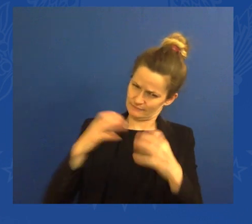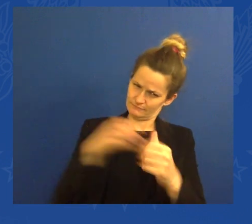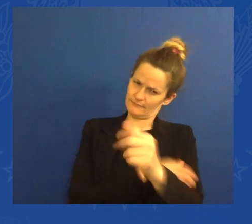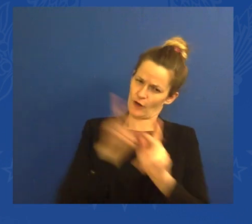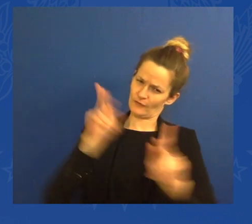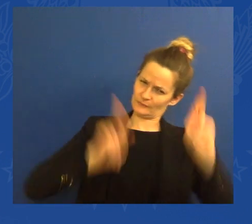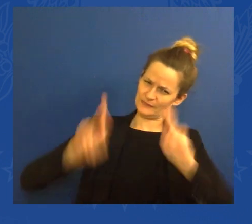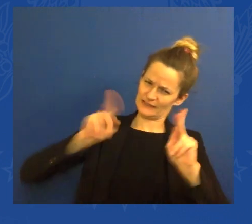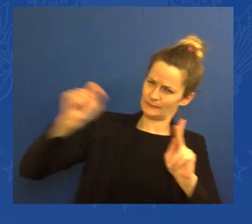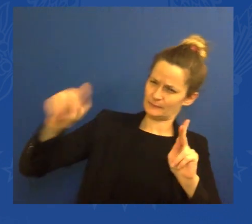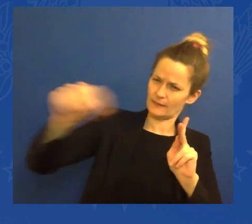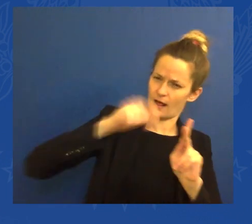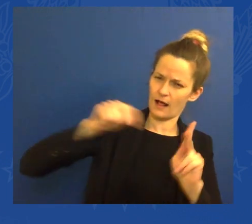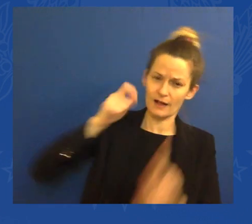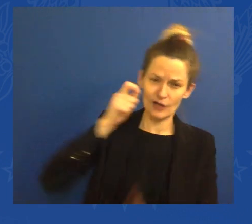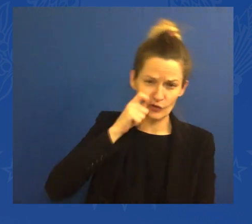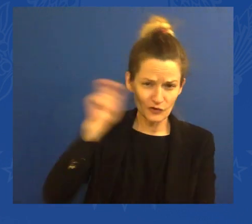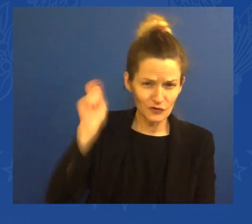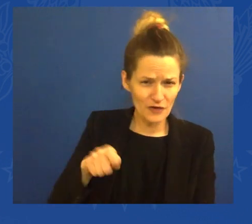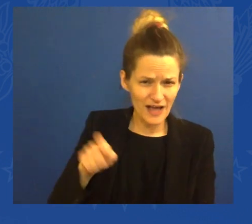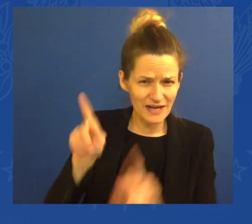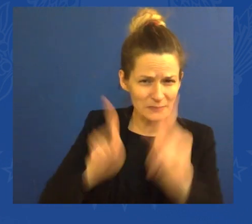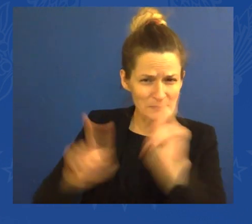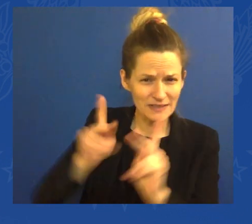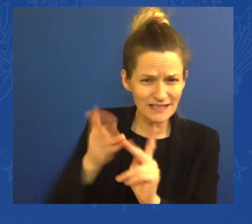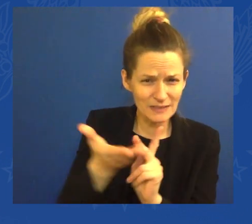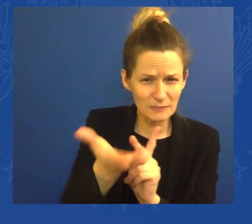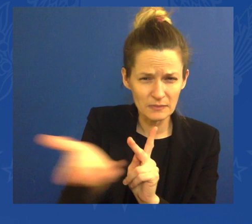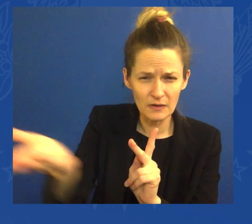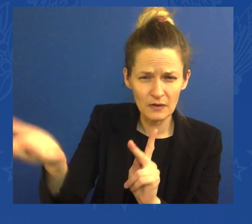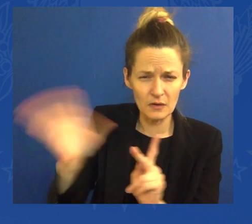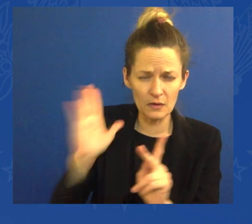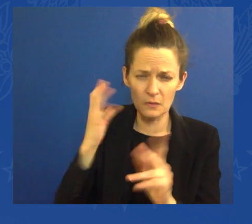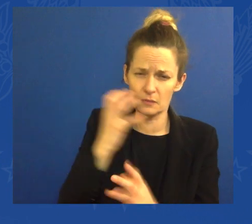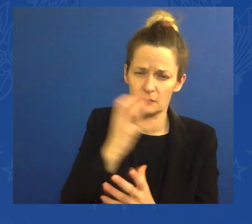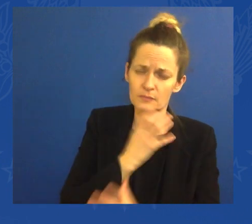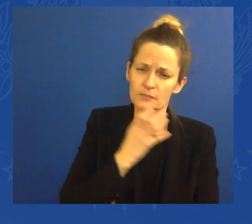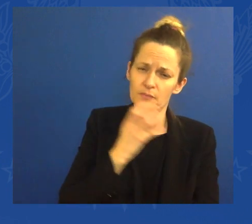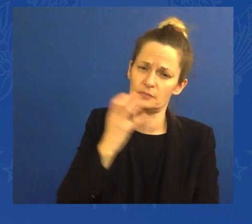They're amazing people. And we're growing stronger here at home as well.